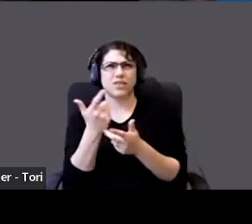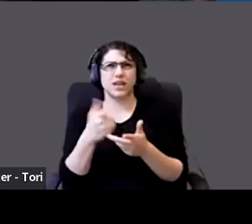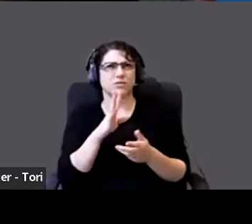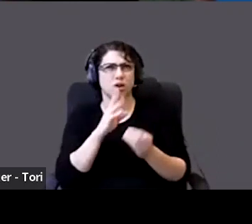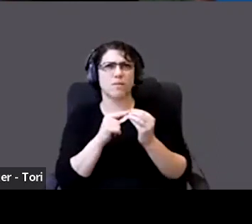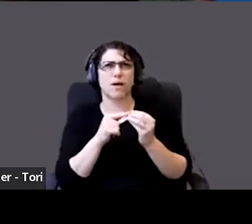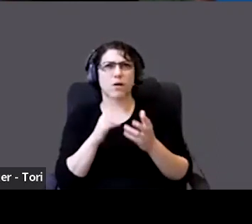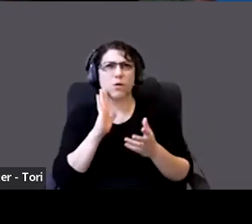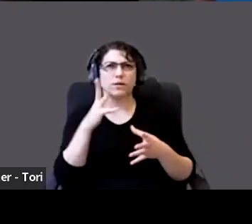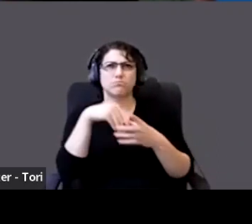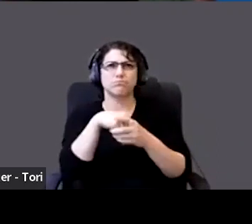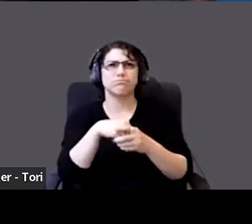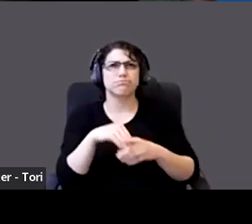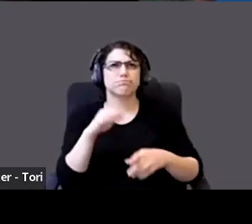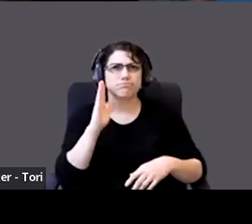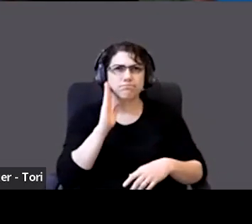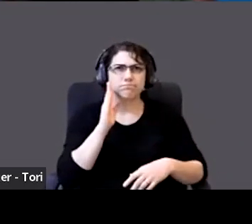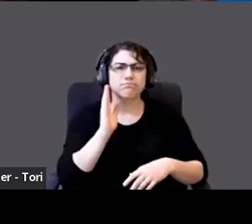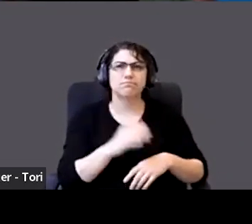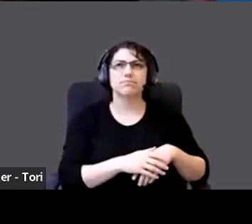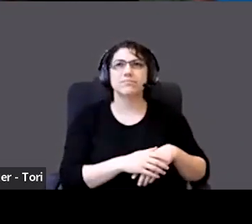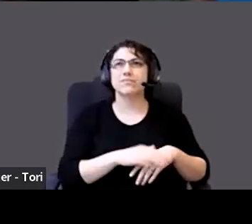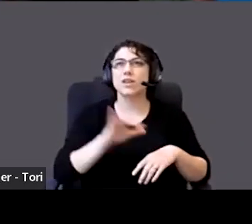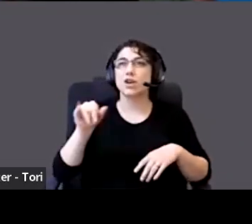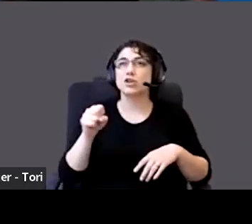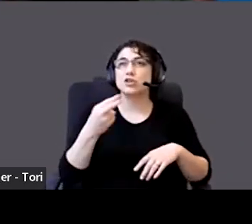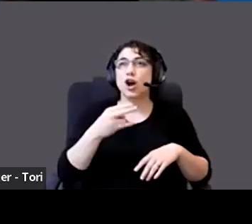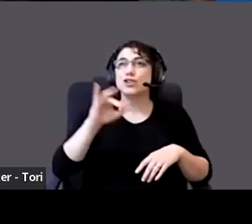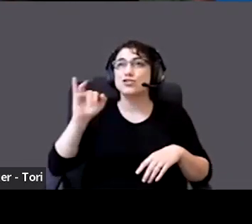Let's -- we'll go ahead and give Josh and Jill the last word on this. Just before you two speak there,